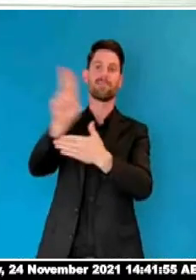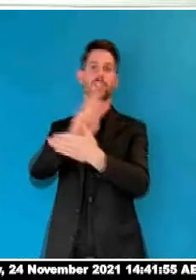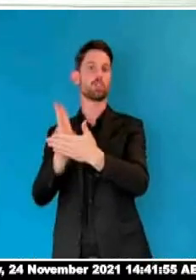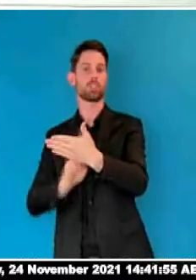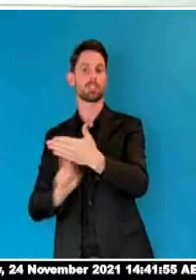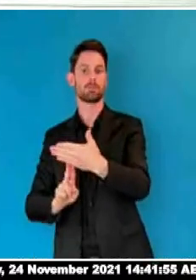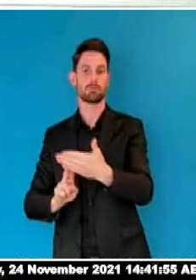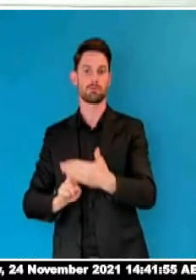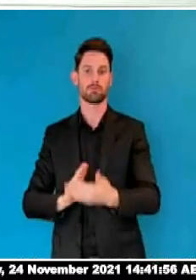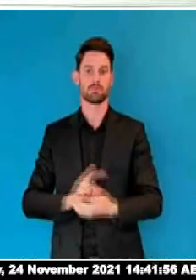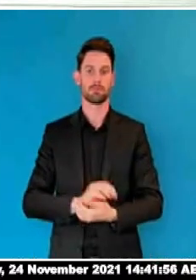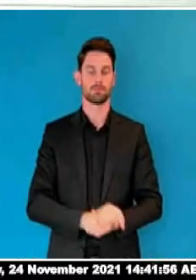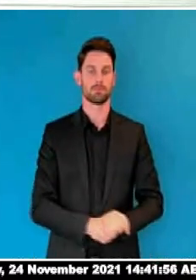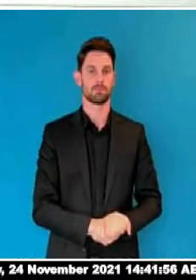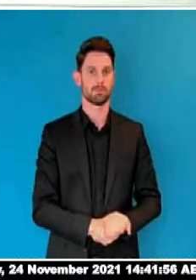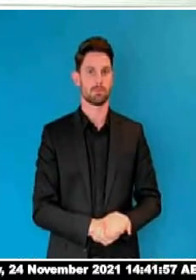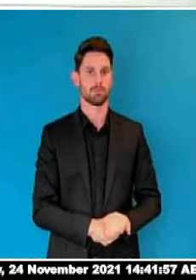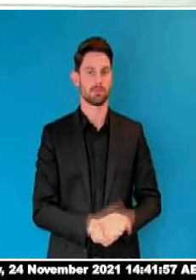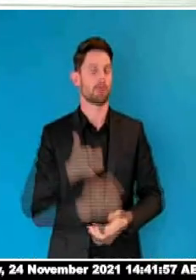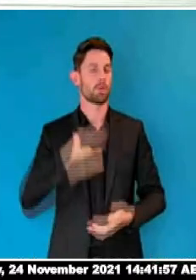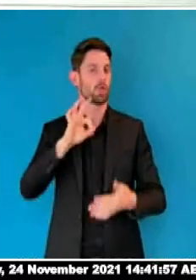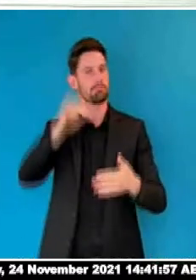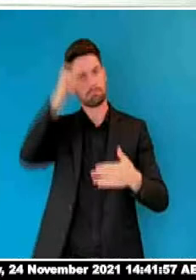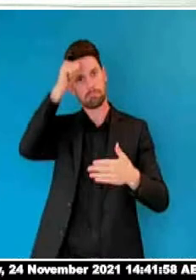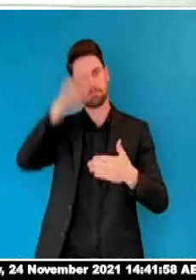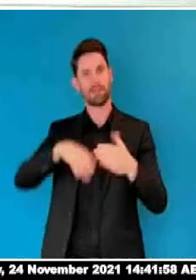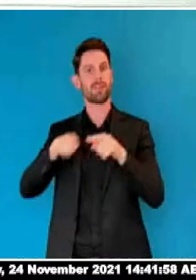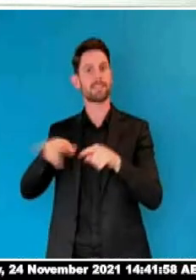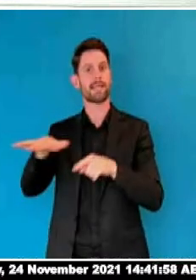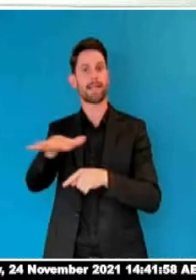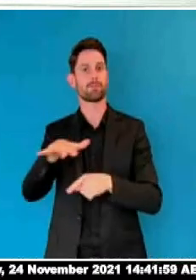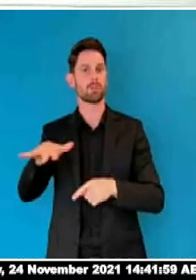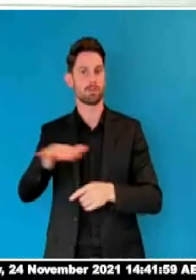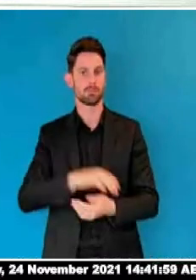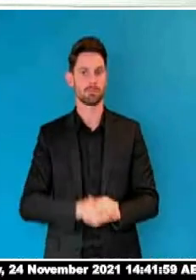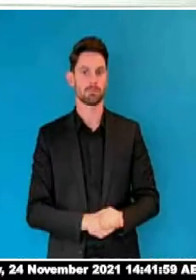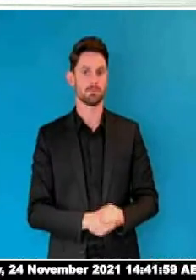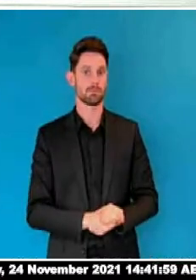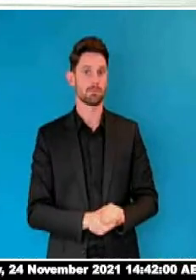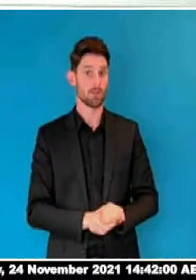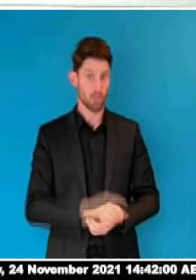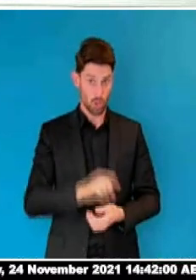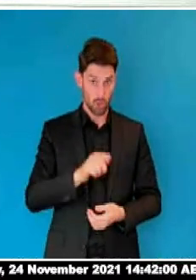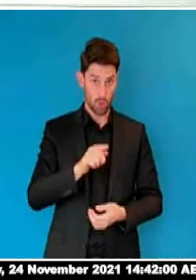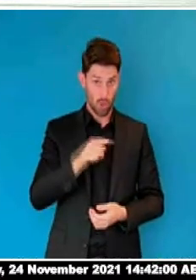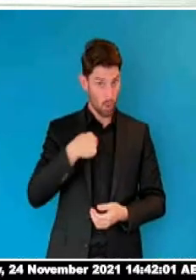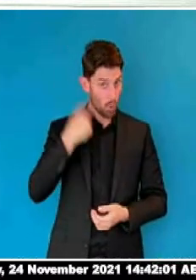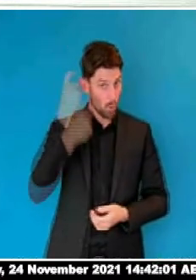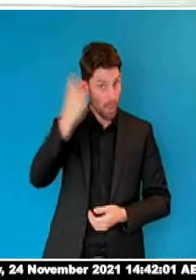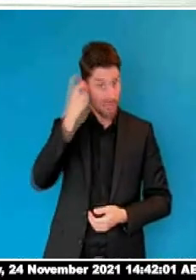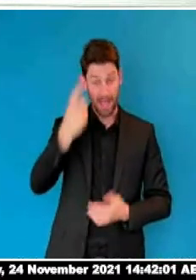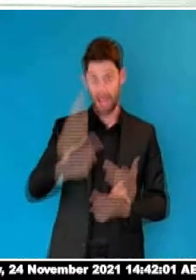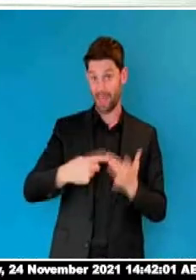That's not an area that I have expertise in. Do you have any recollection, and those on the panel with you may be able to